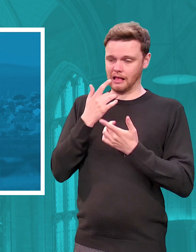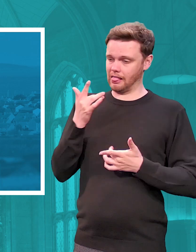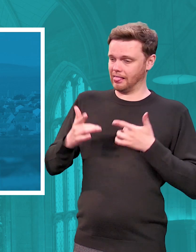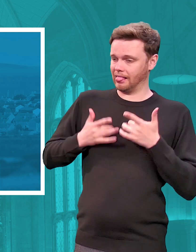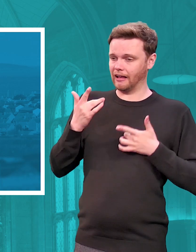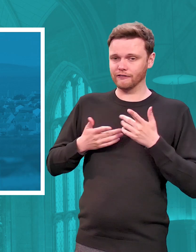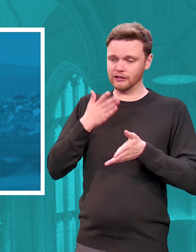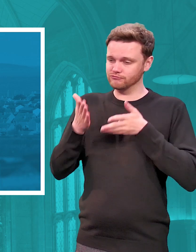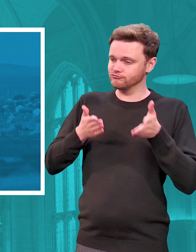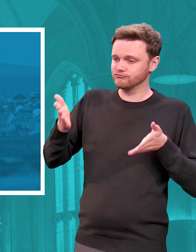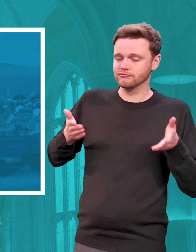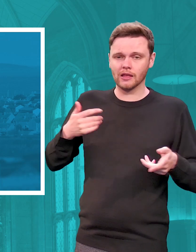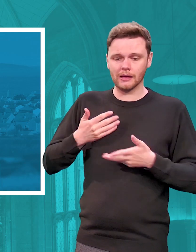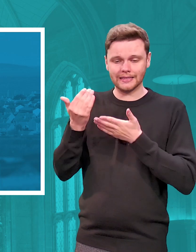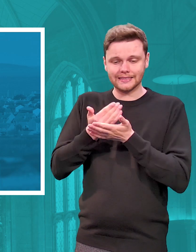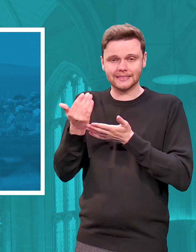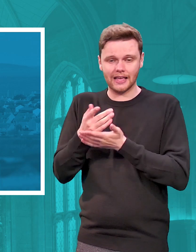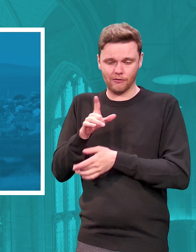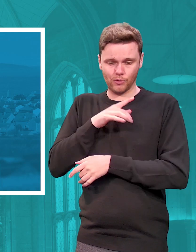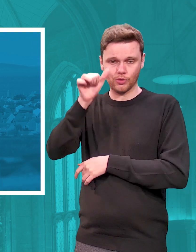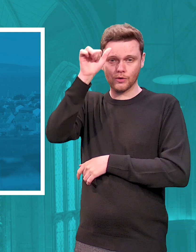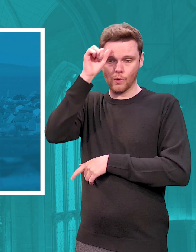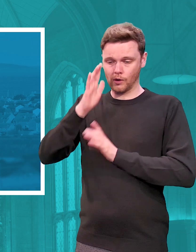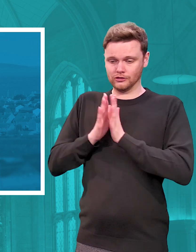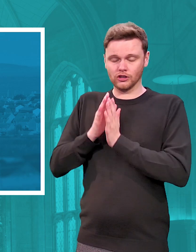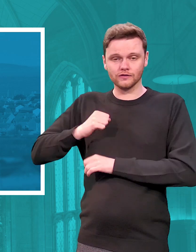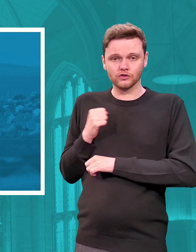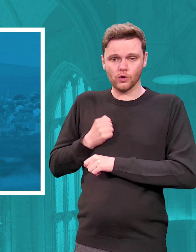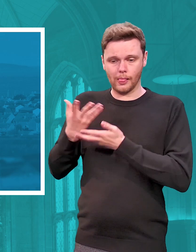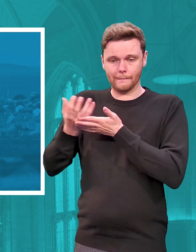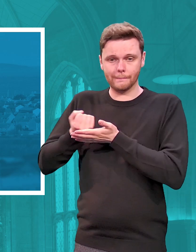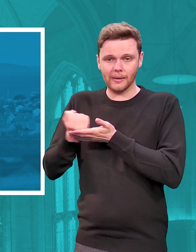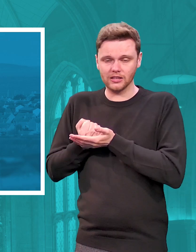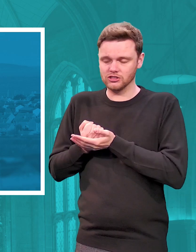safe in the knowledge that their Church of Scotland pension benefits are secure.